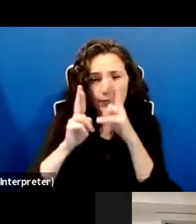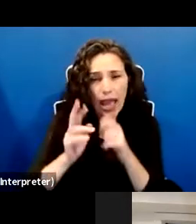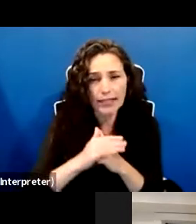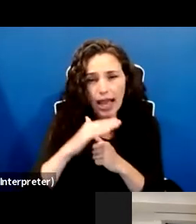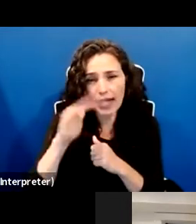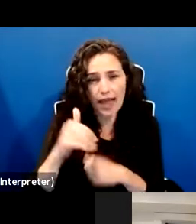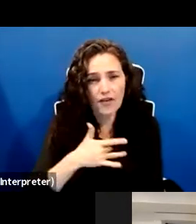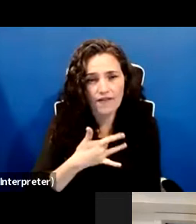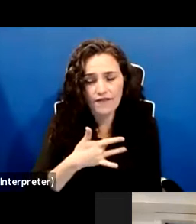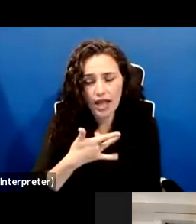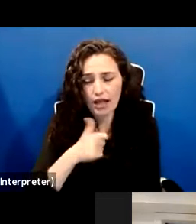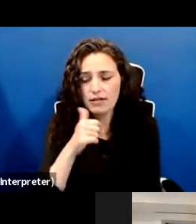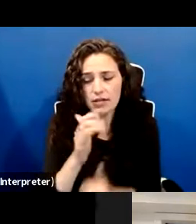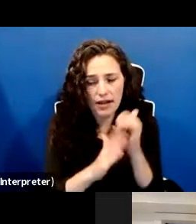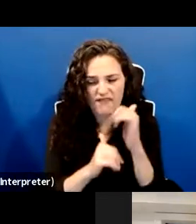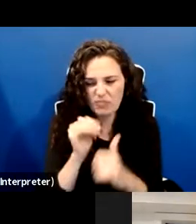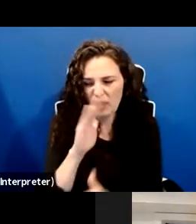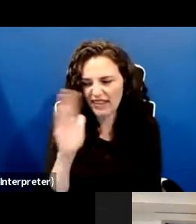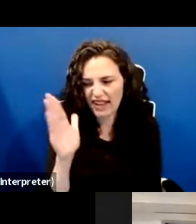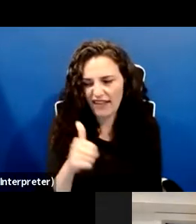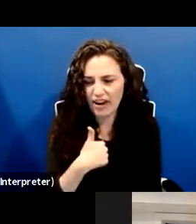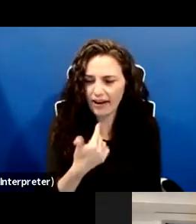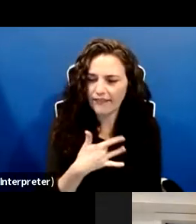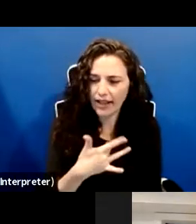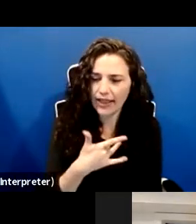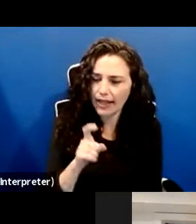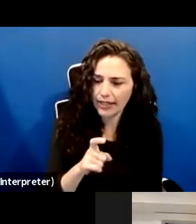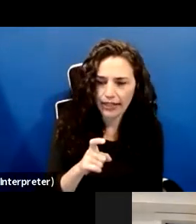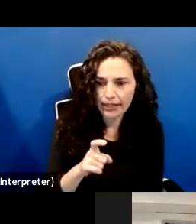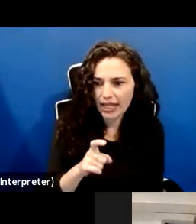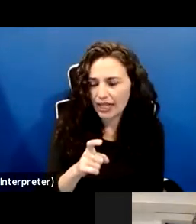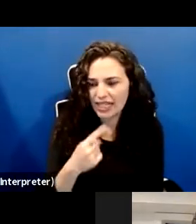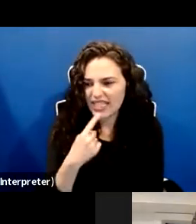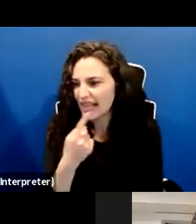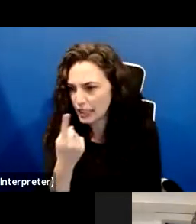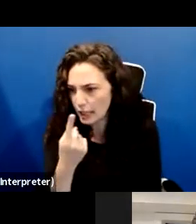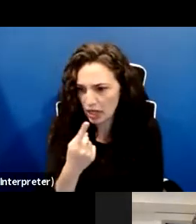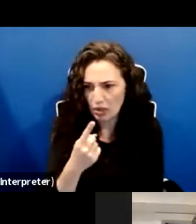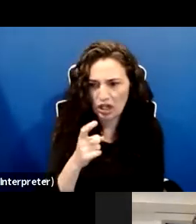I never felt uncomfortable really. Like I was pushed to do something or say something, it was just very natural.